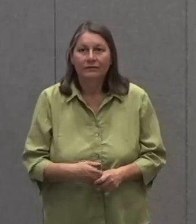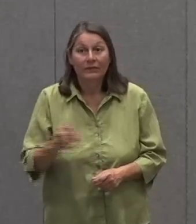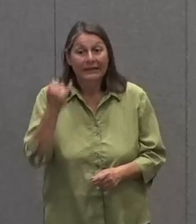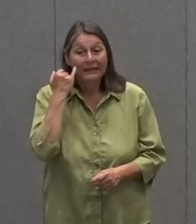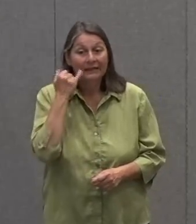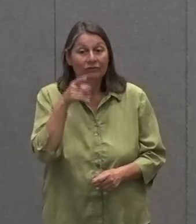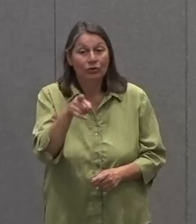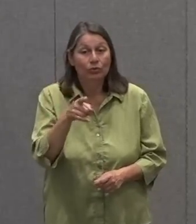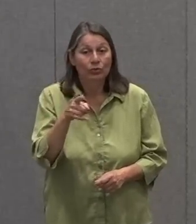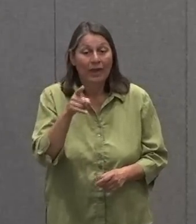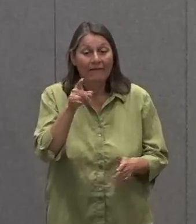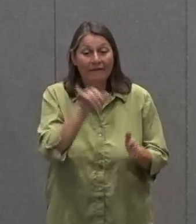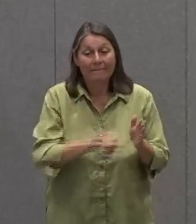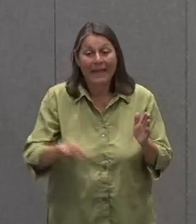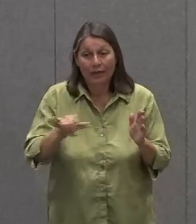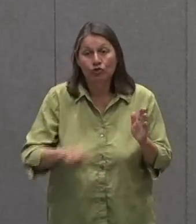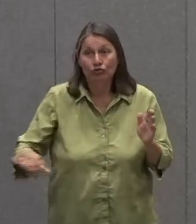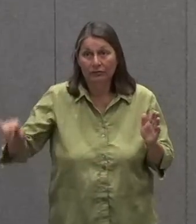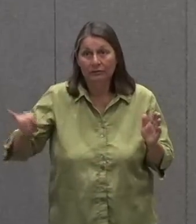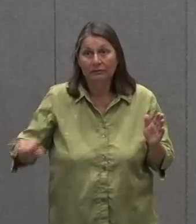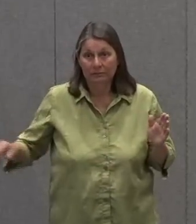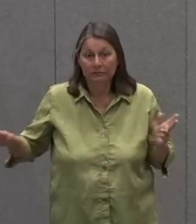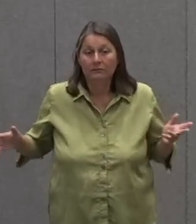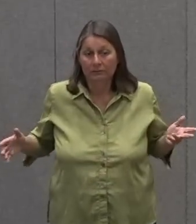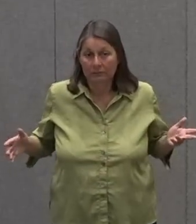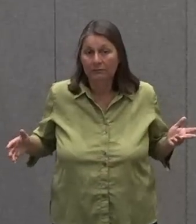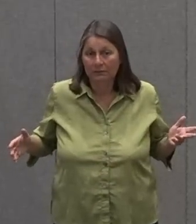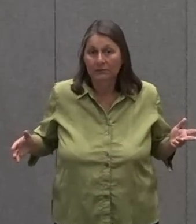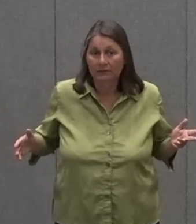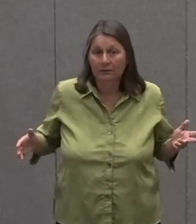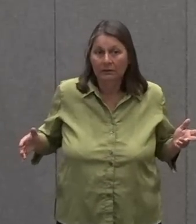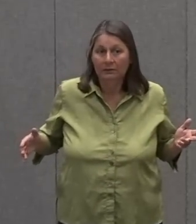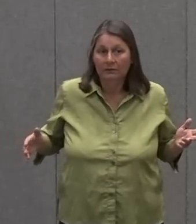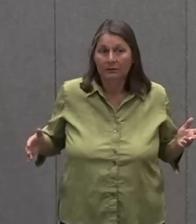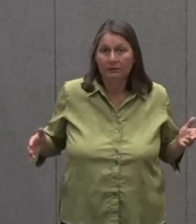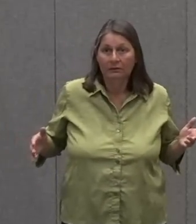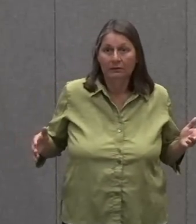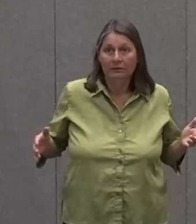All right, so today, we're going to investigate how we can count by different ways